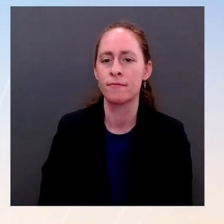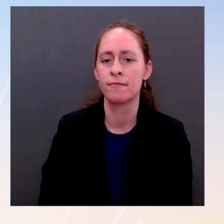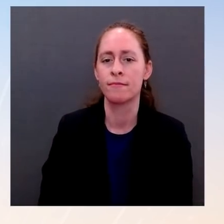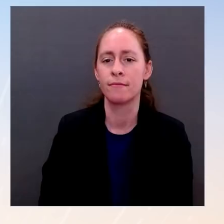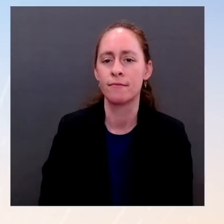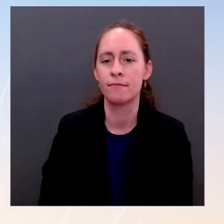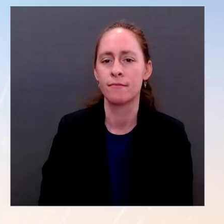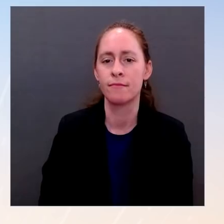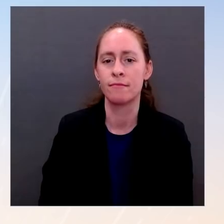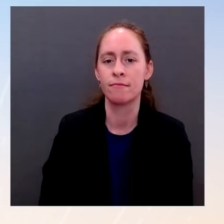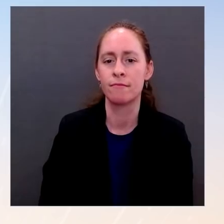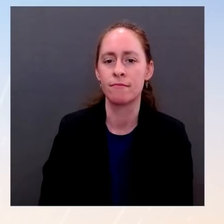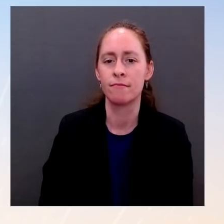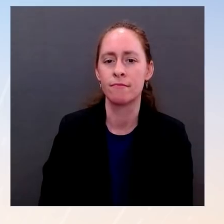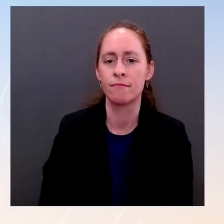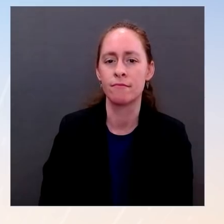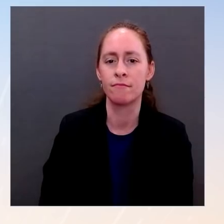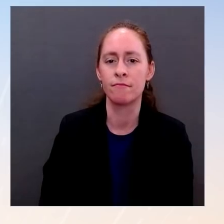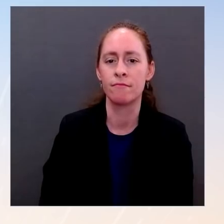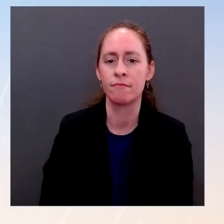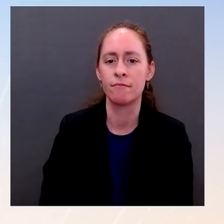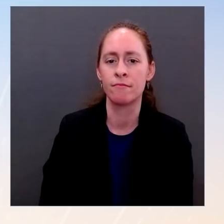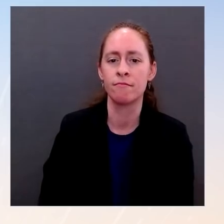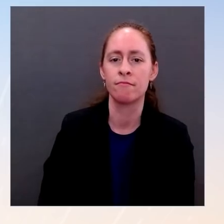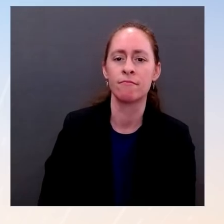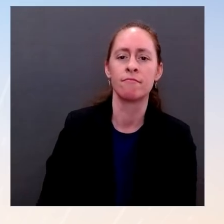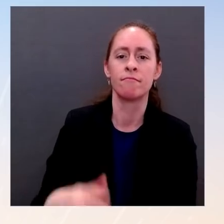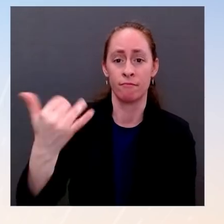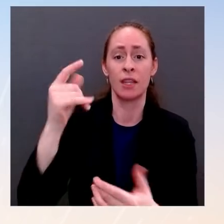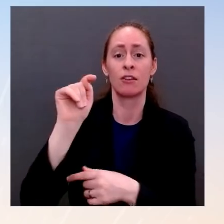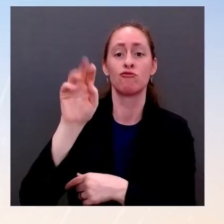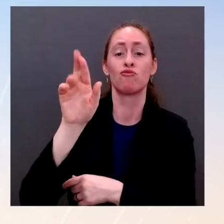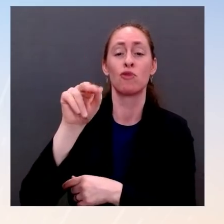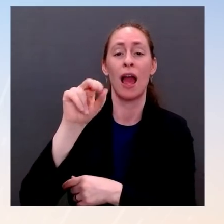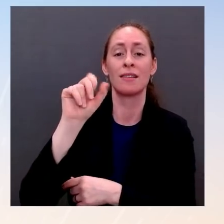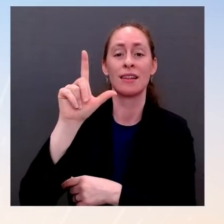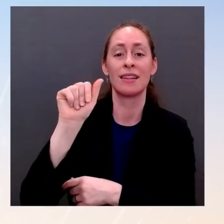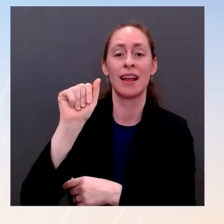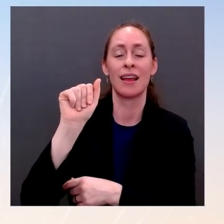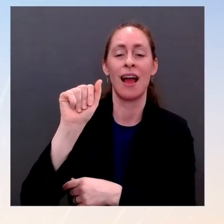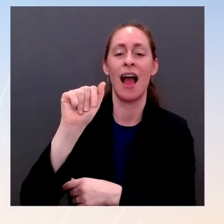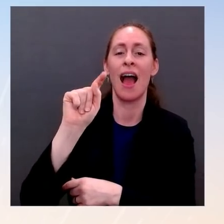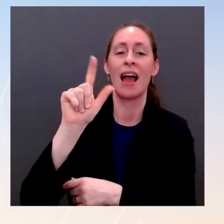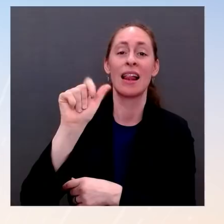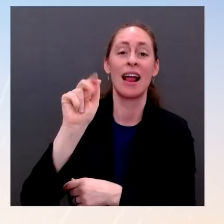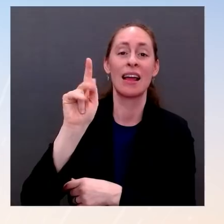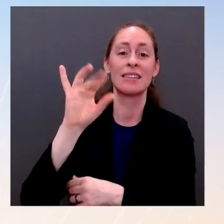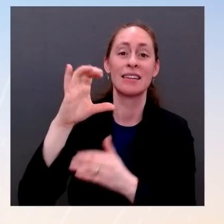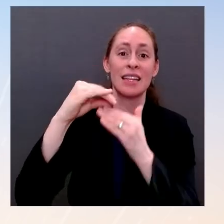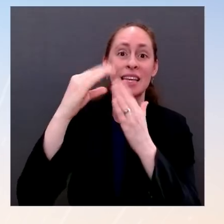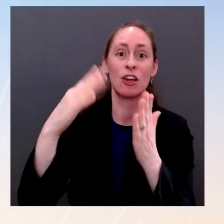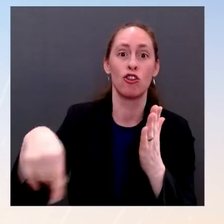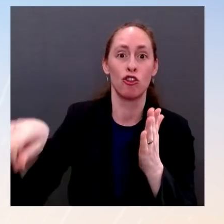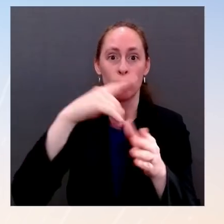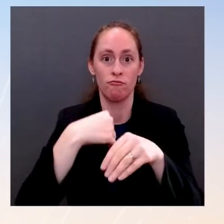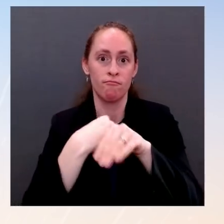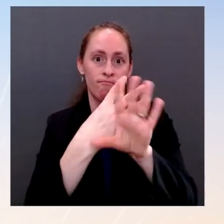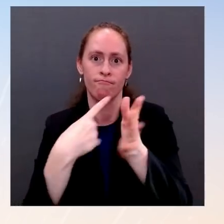Does he see this as getting the Allies on the same page as a final check-in before an anticipated invasion, given that he said he's expecting it